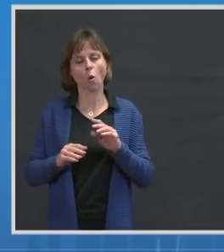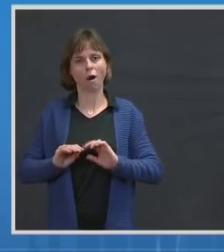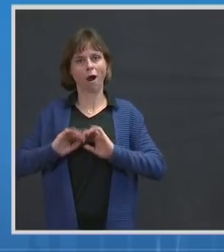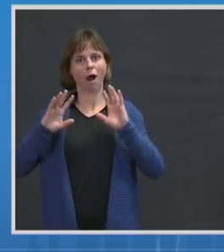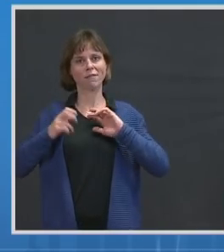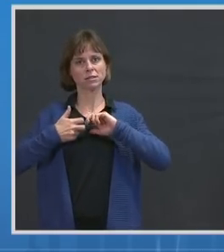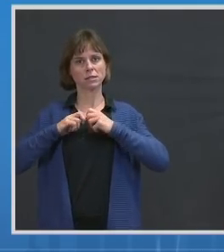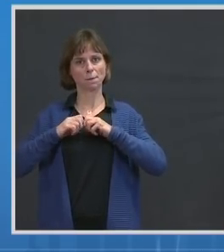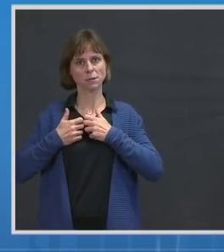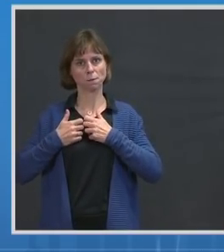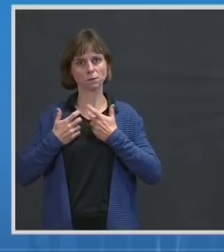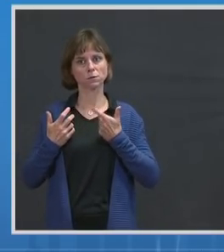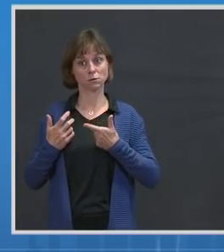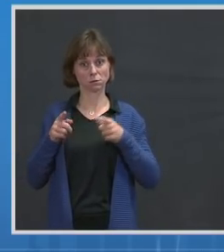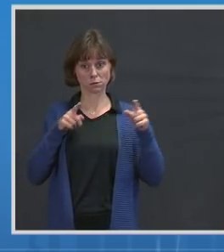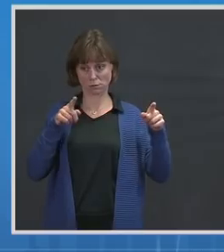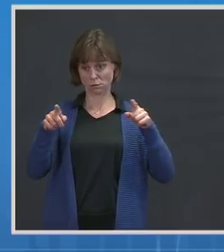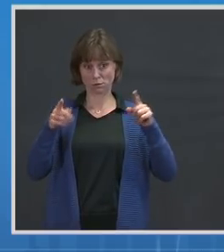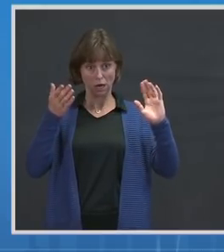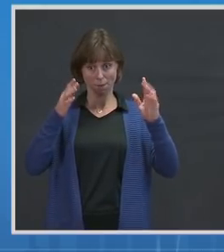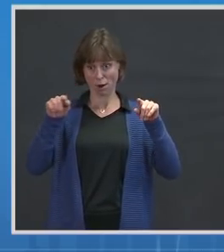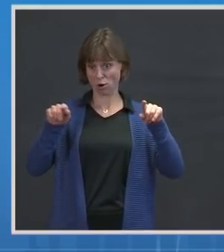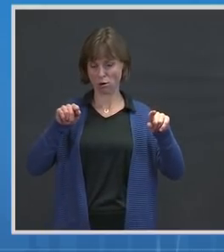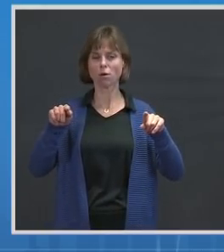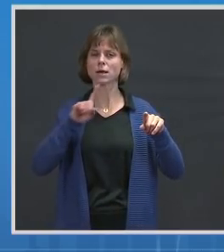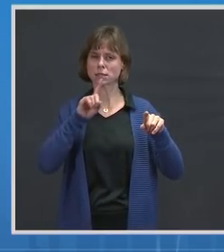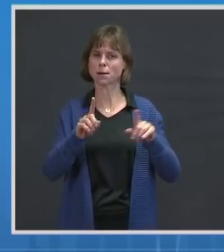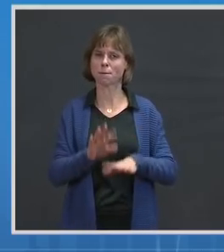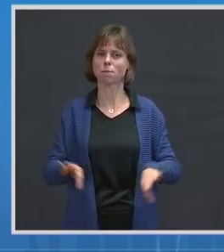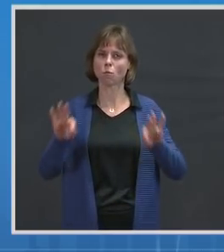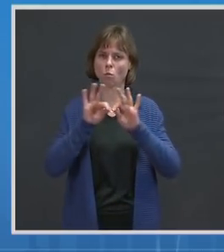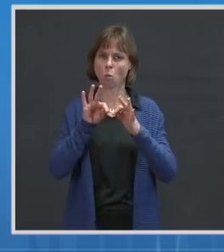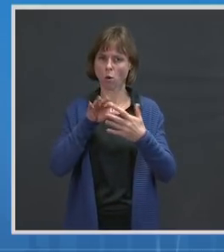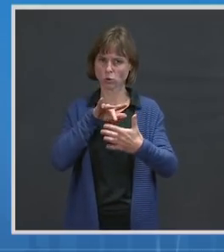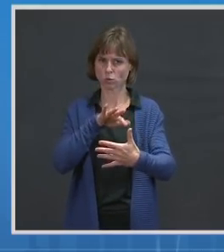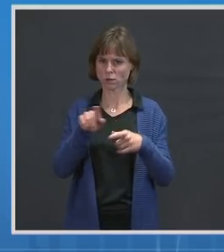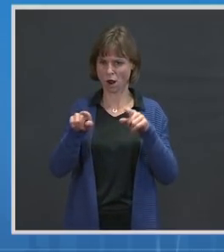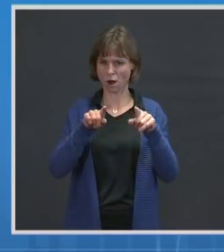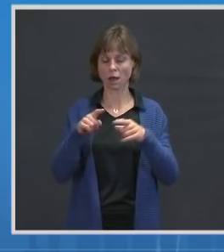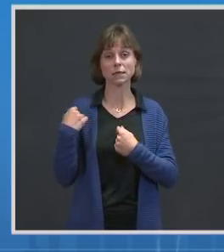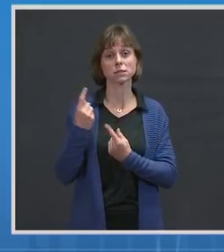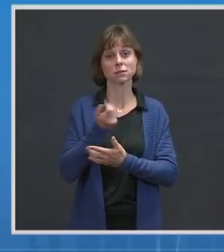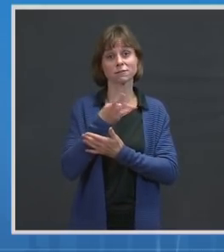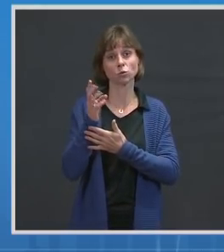What has happened over the past couple of weeks is there have been some studies that are pointing